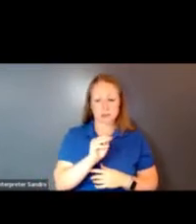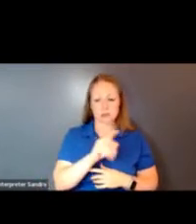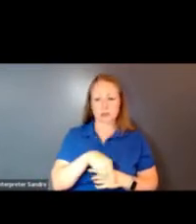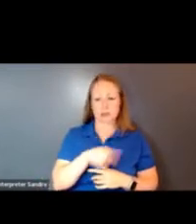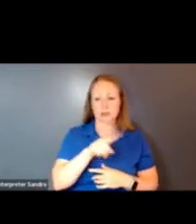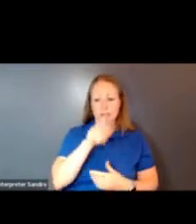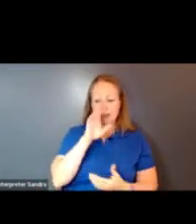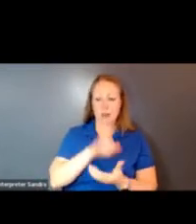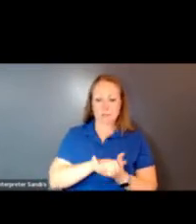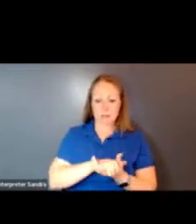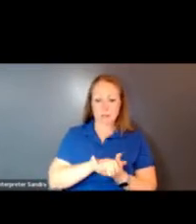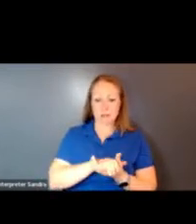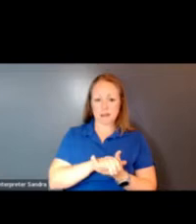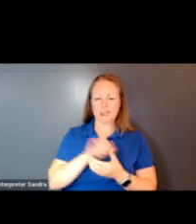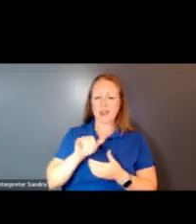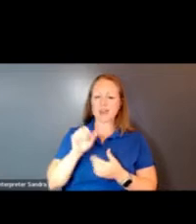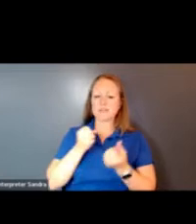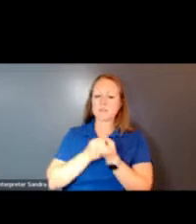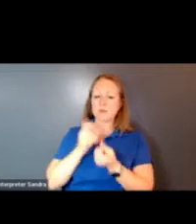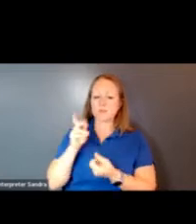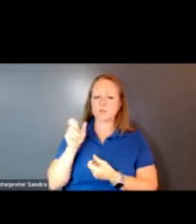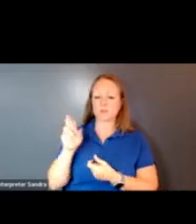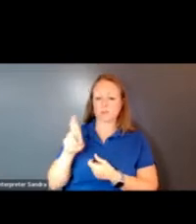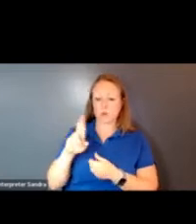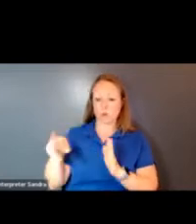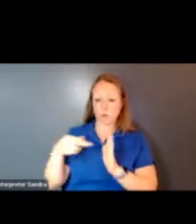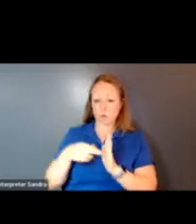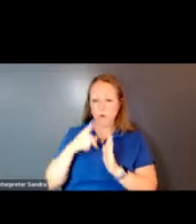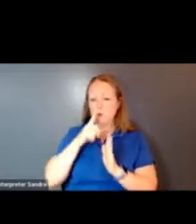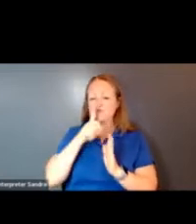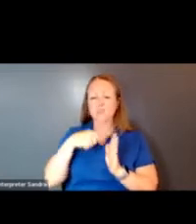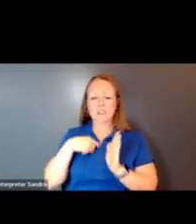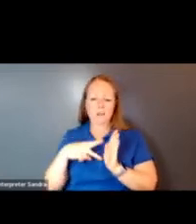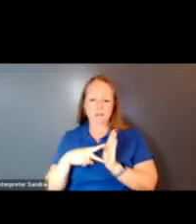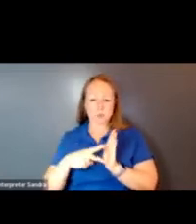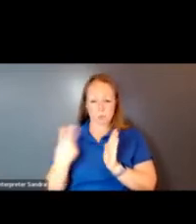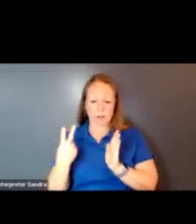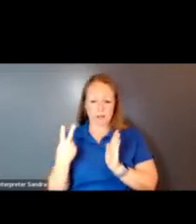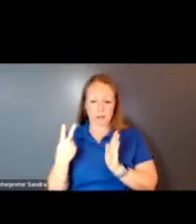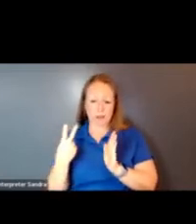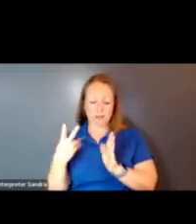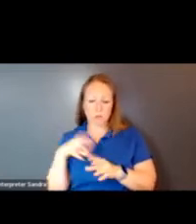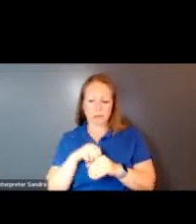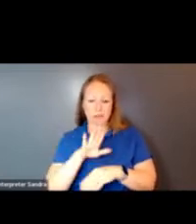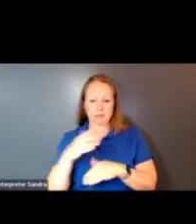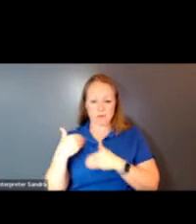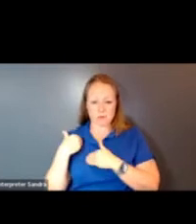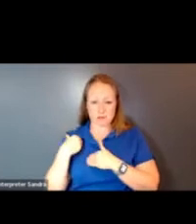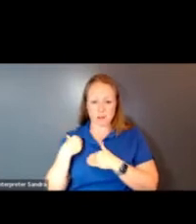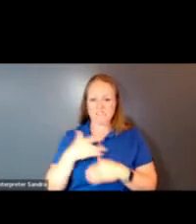protocol was duplicated in their responsibilities. And they will hint that they're already providing information and